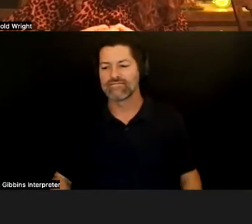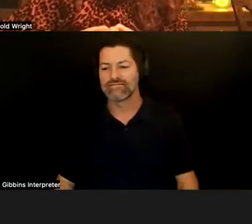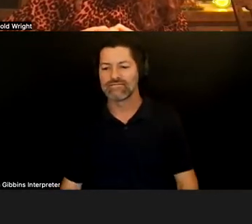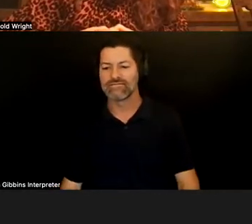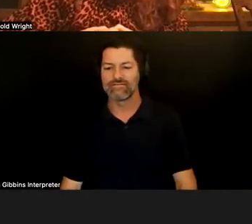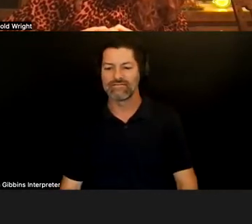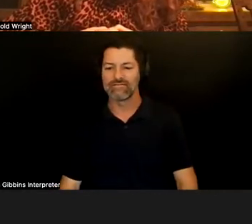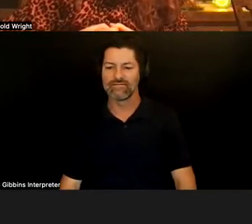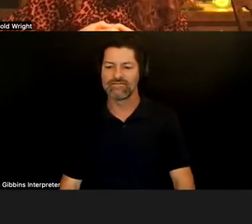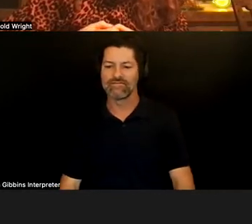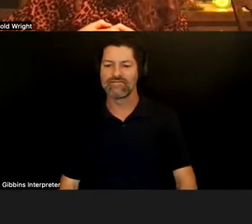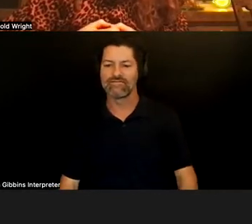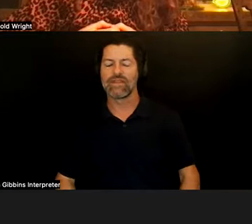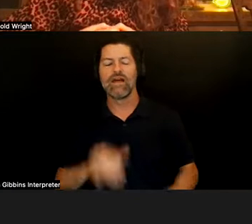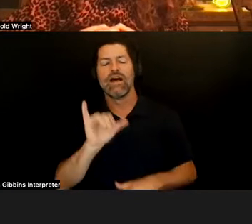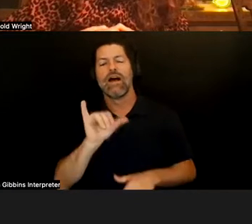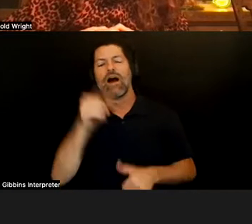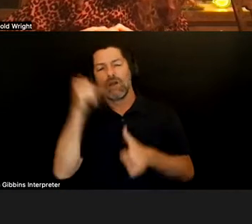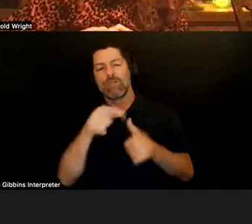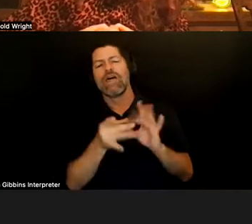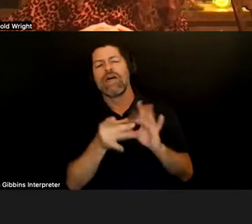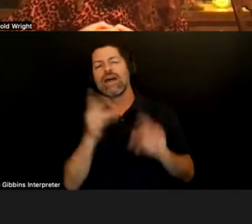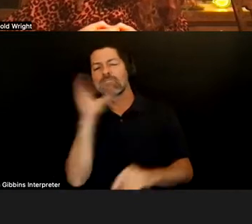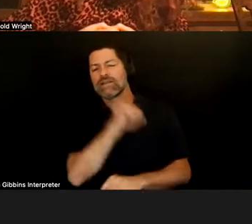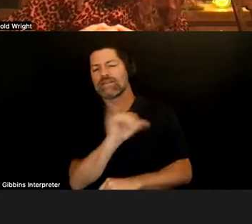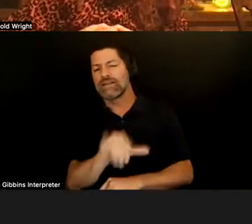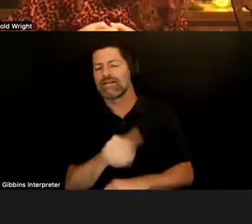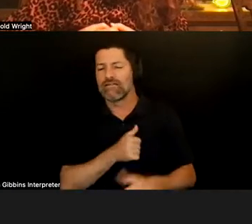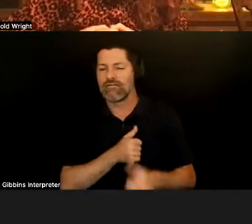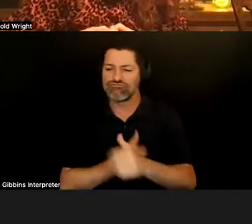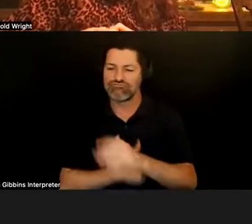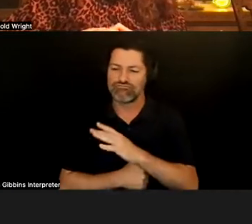and I missed what the subject was, Yeah, that's okay.